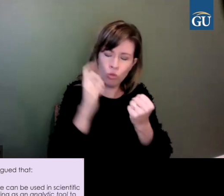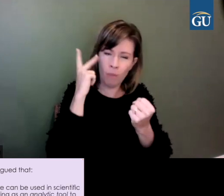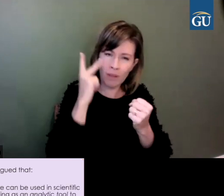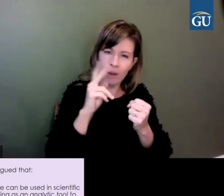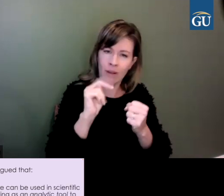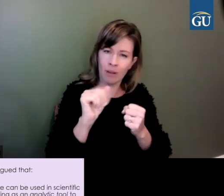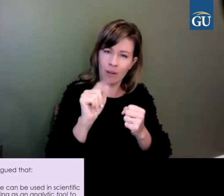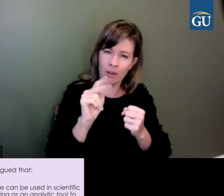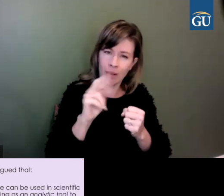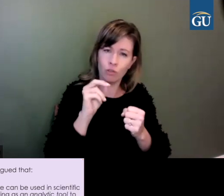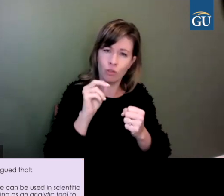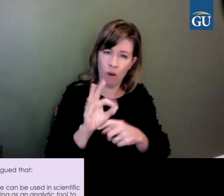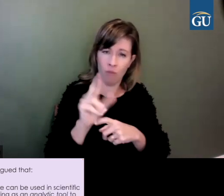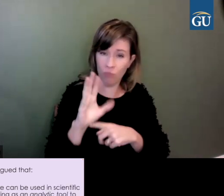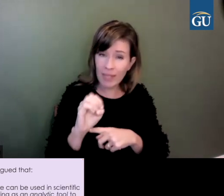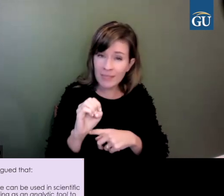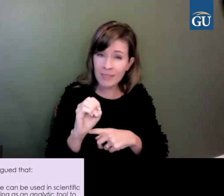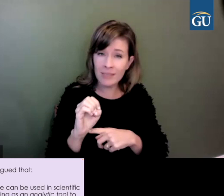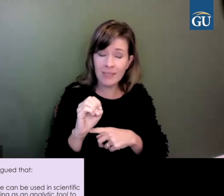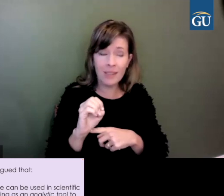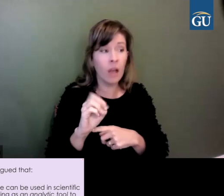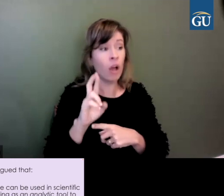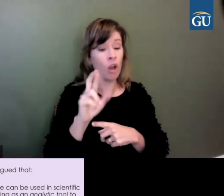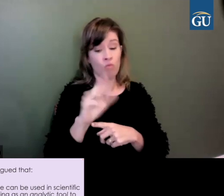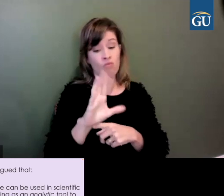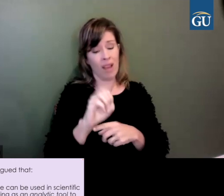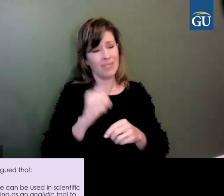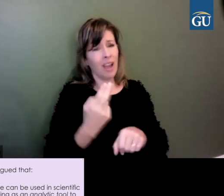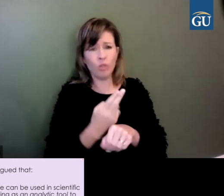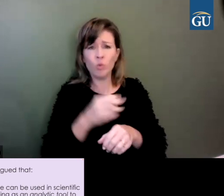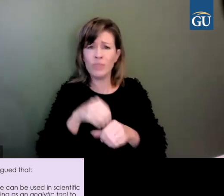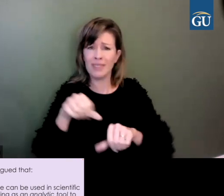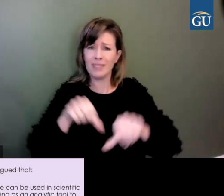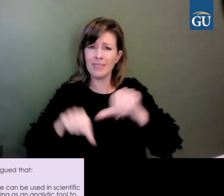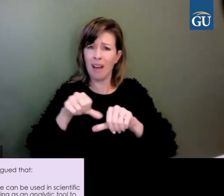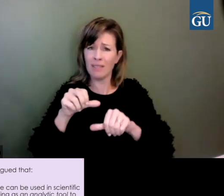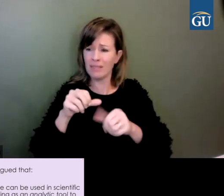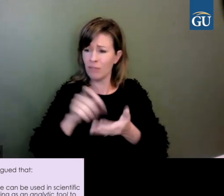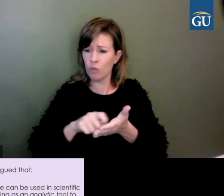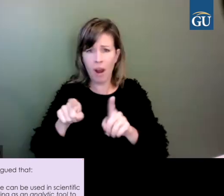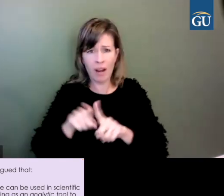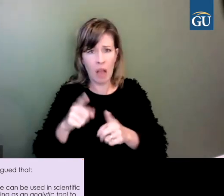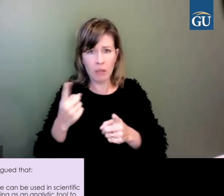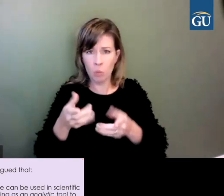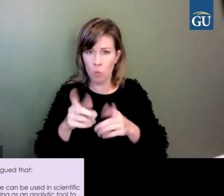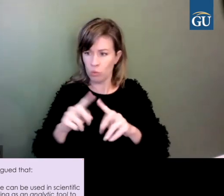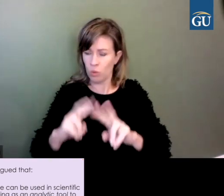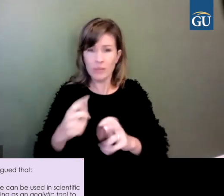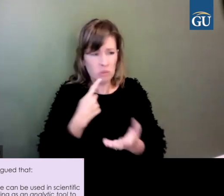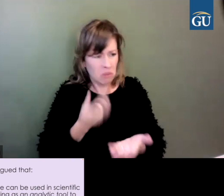be used in a scientific writing as an analytic. So we argued that you actually could use race, that we could